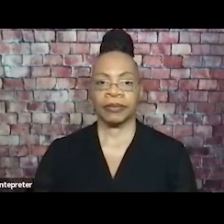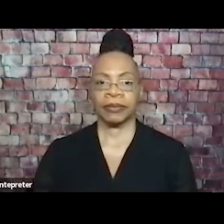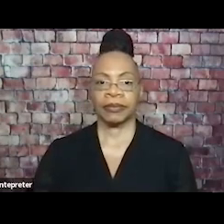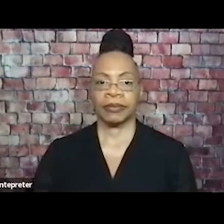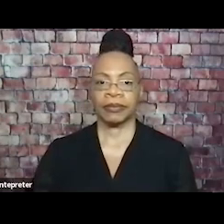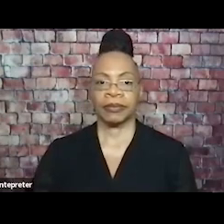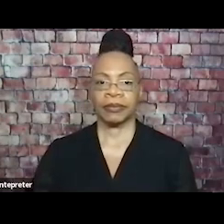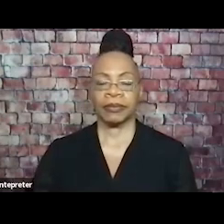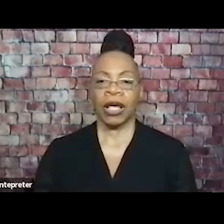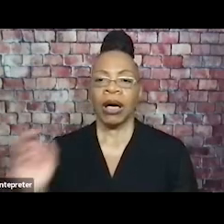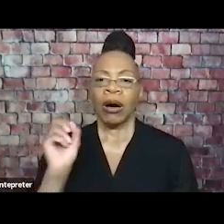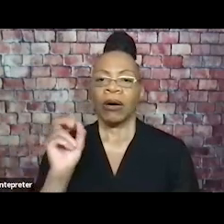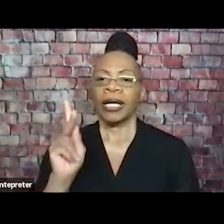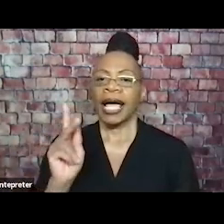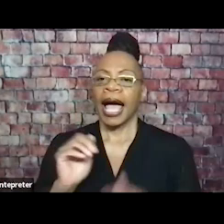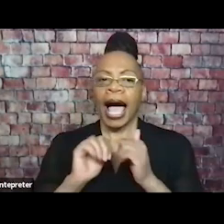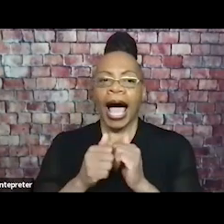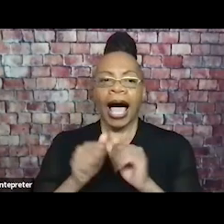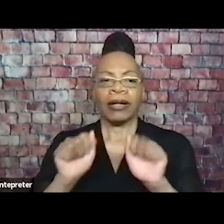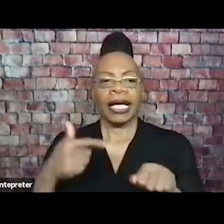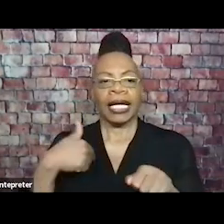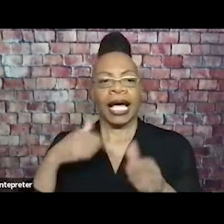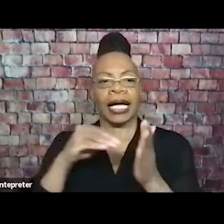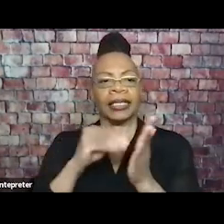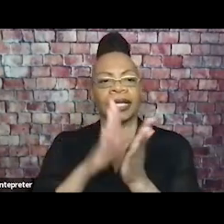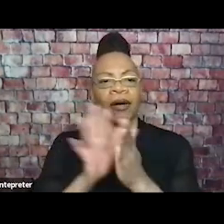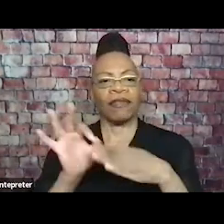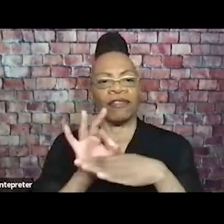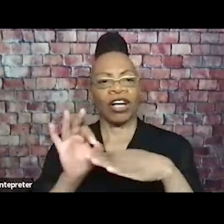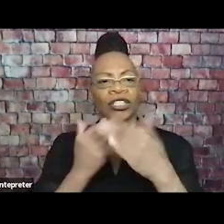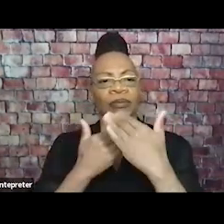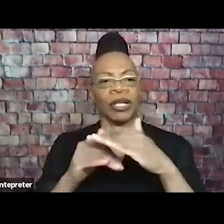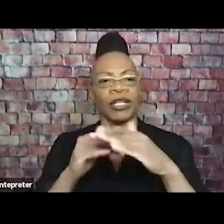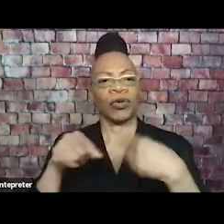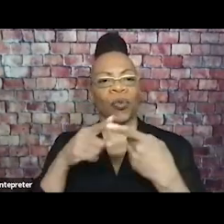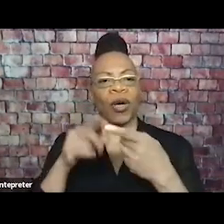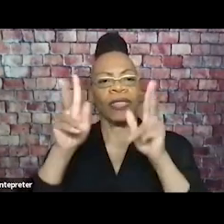All right, how can I document functional limitations when the applicant is in a controlled environment?